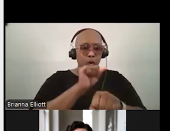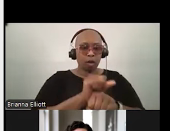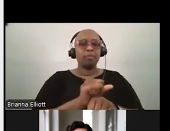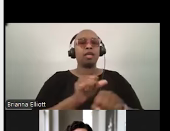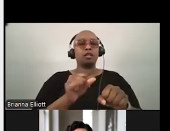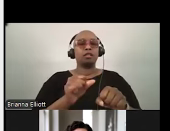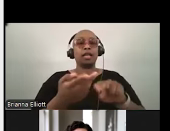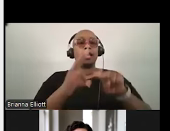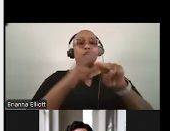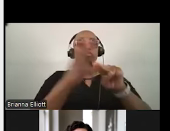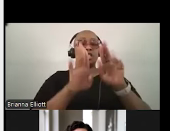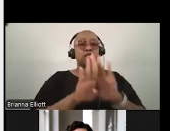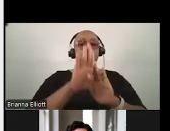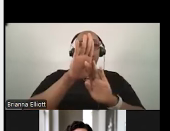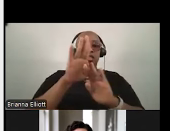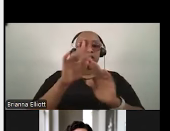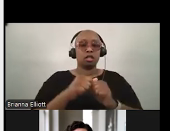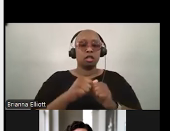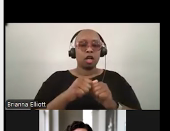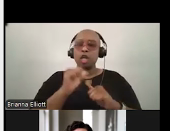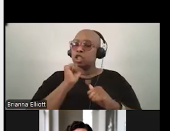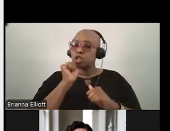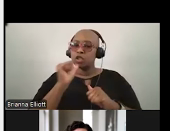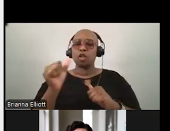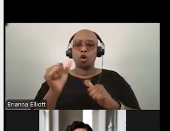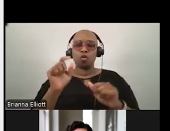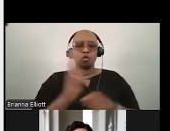avoid redundancy. Don't say image of or picture of. I clearly struggle with that one when I was